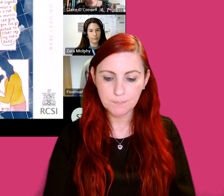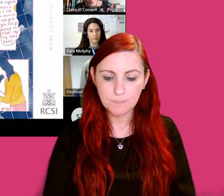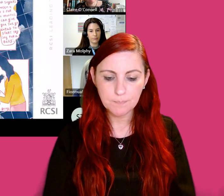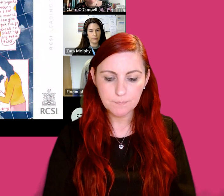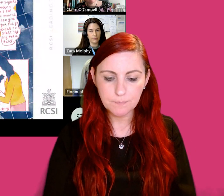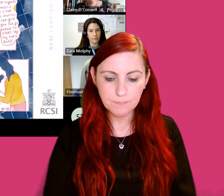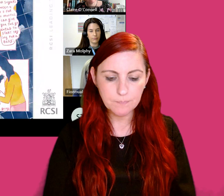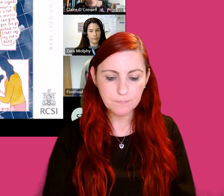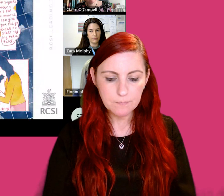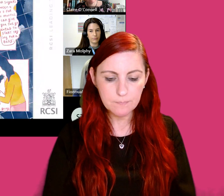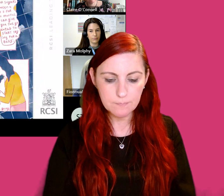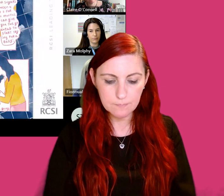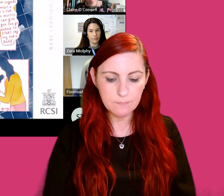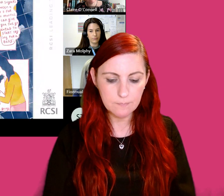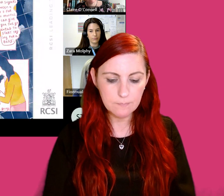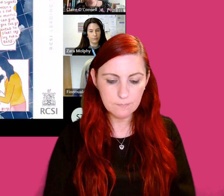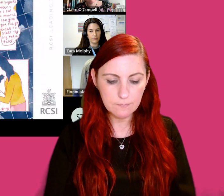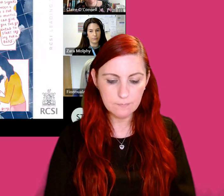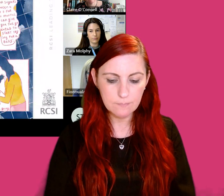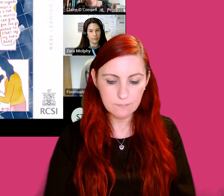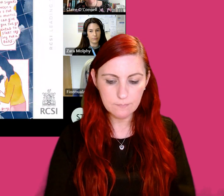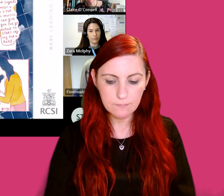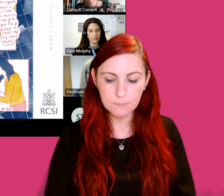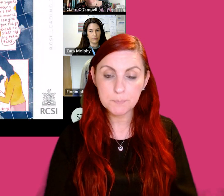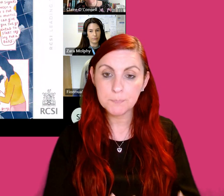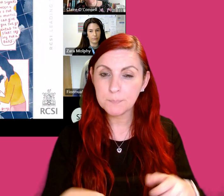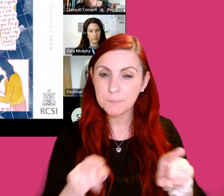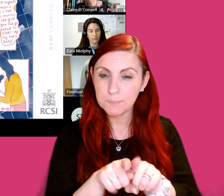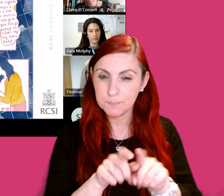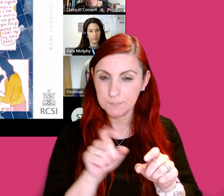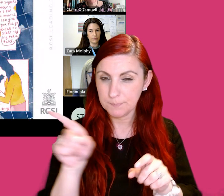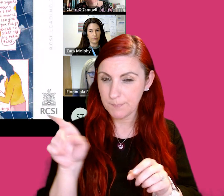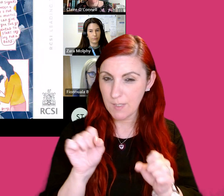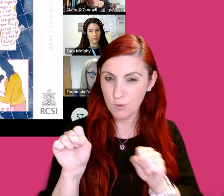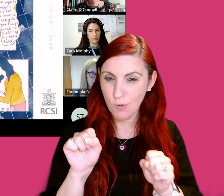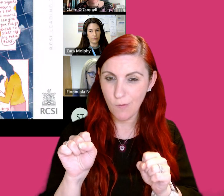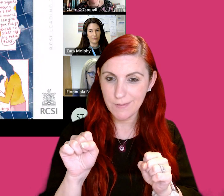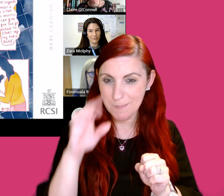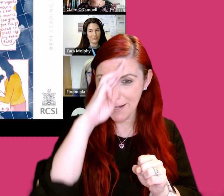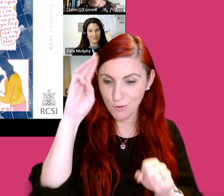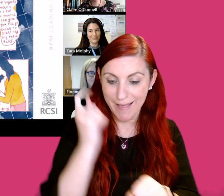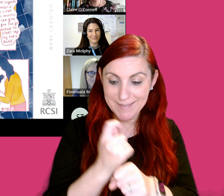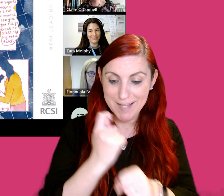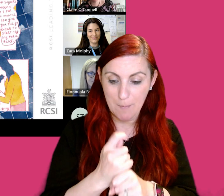um also the project man manager at the time was really into comics and so we really try